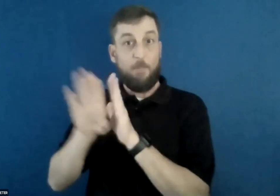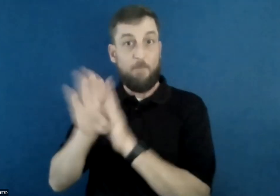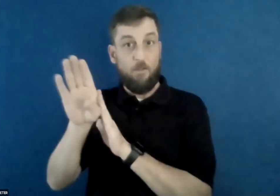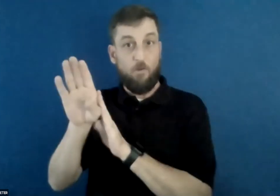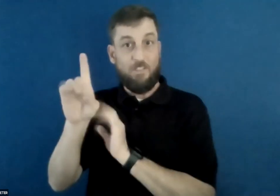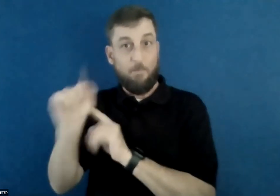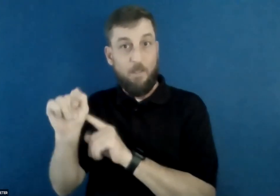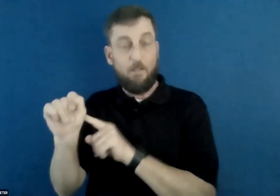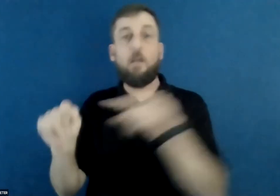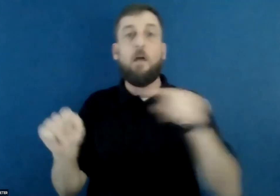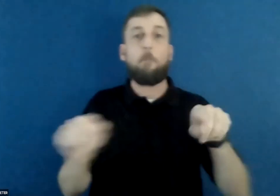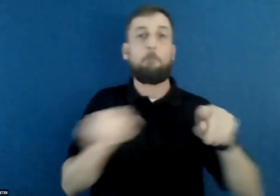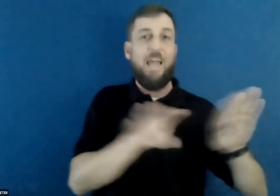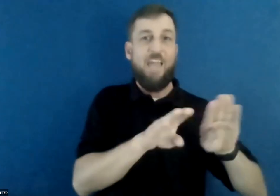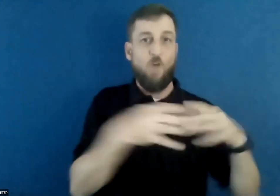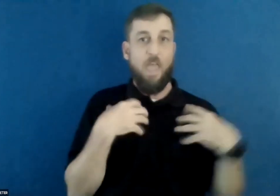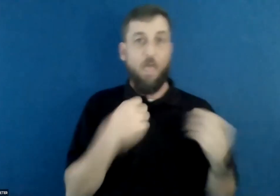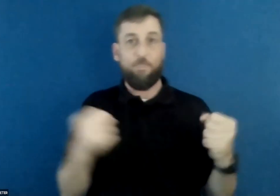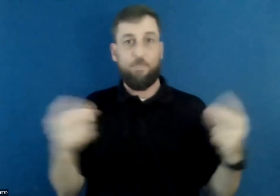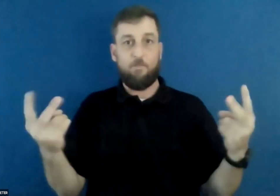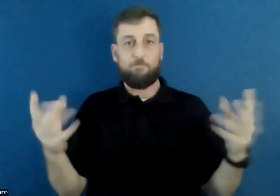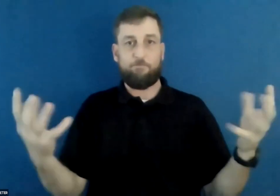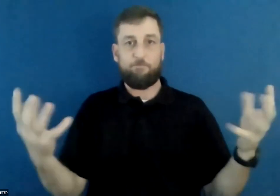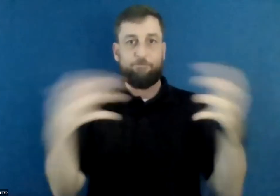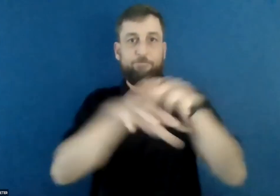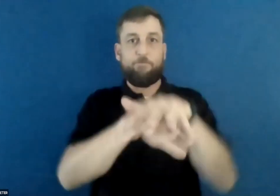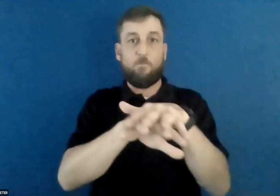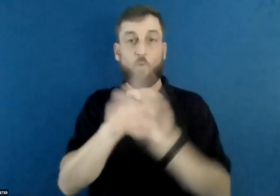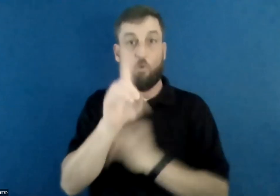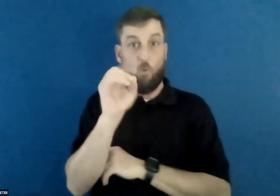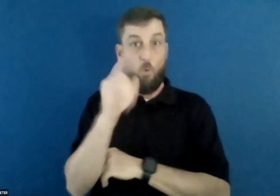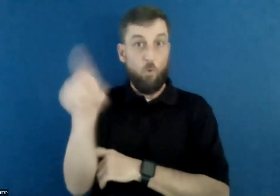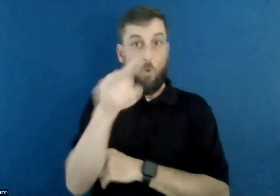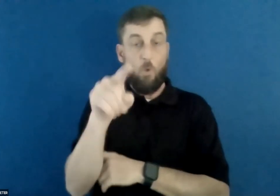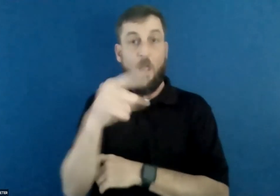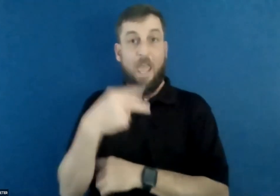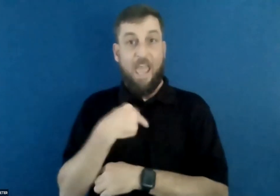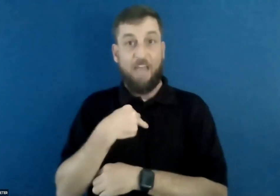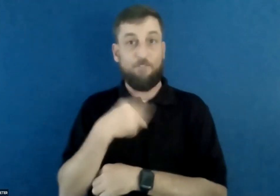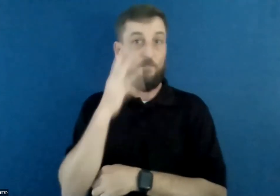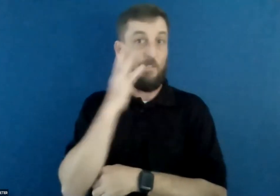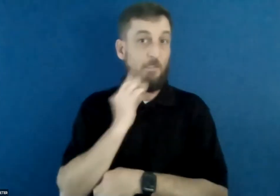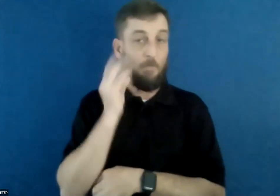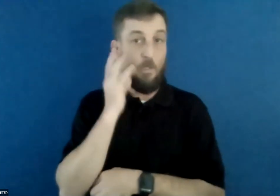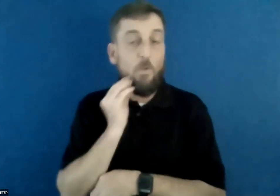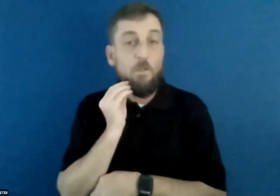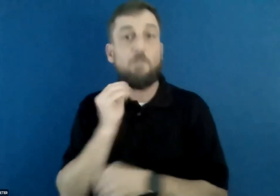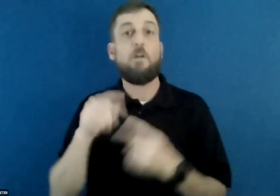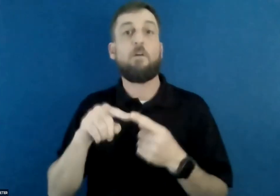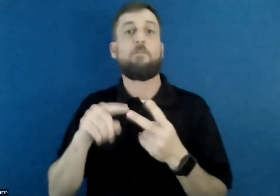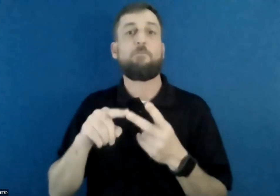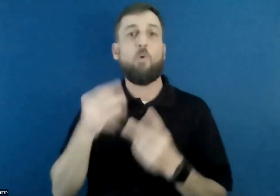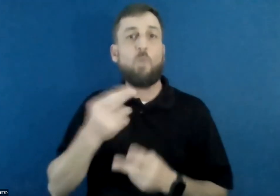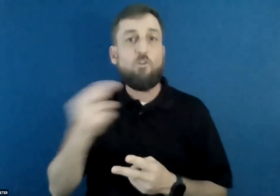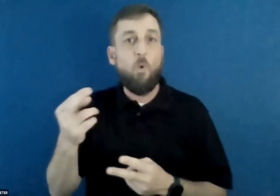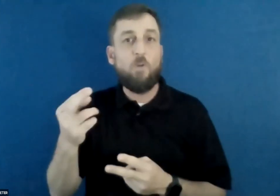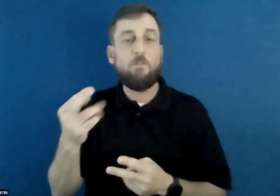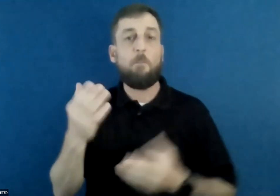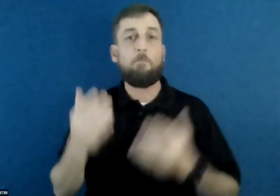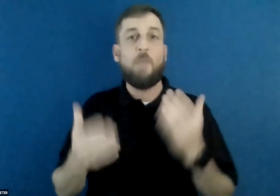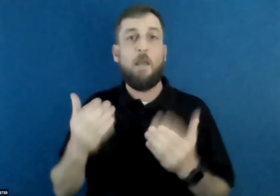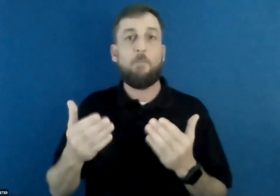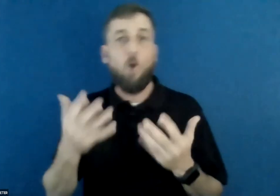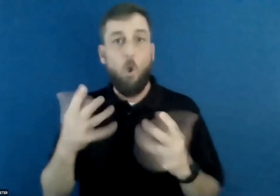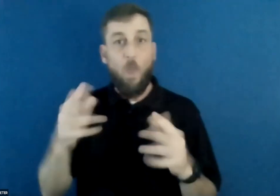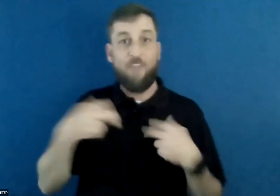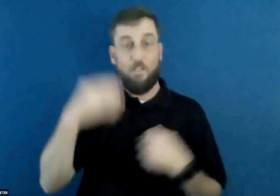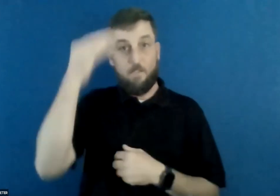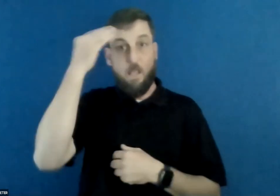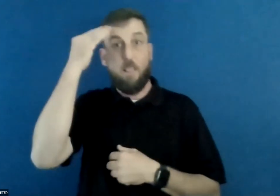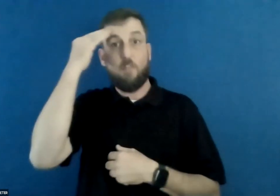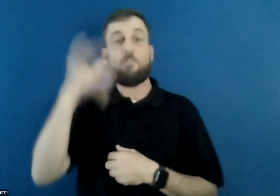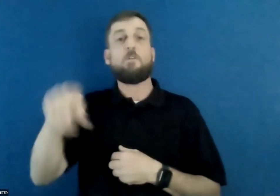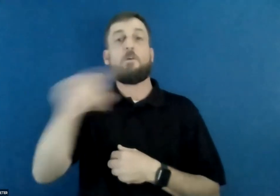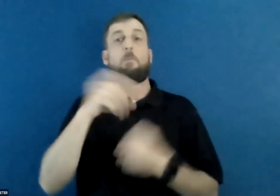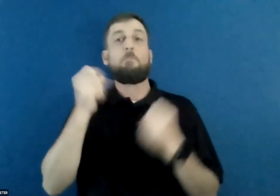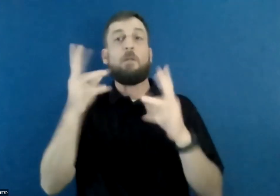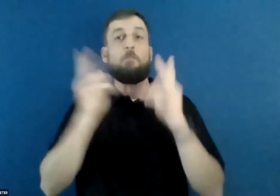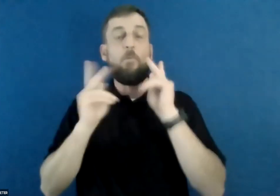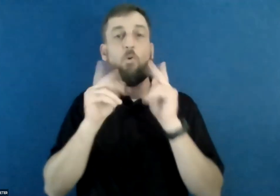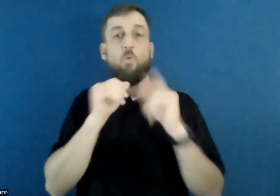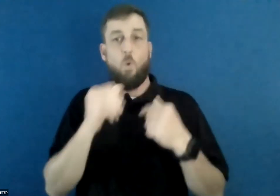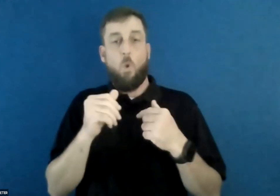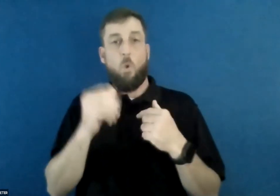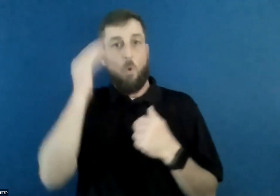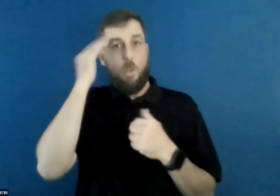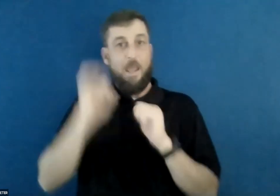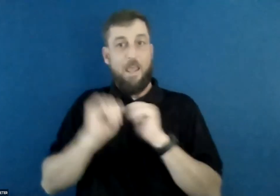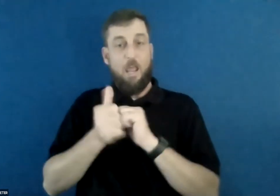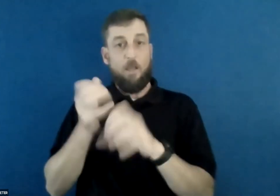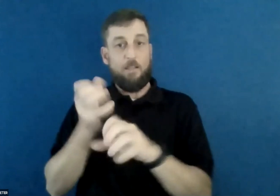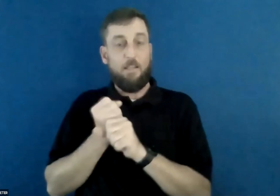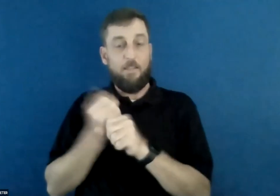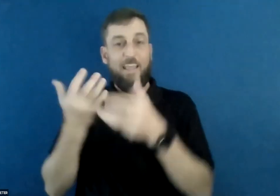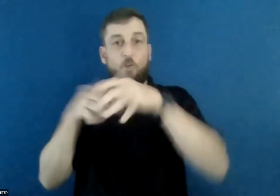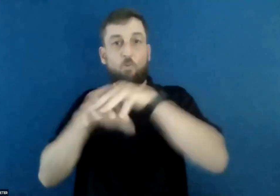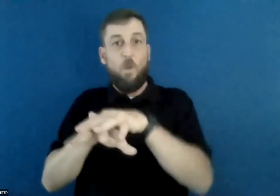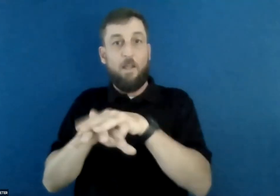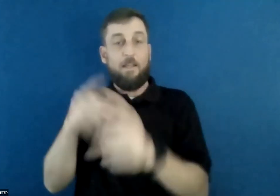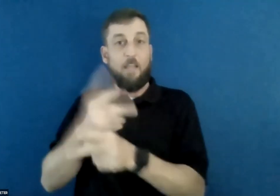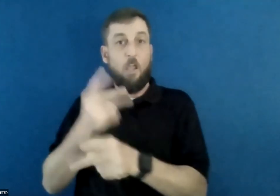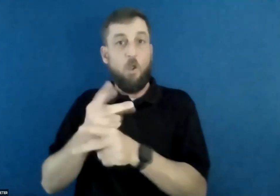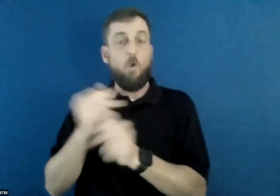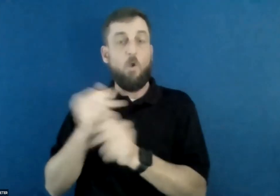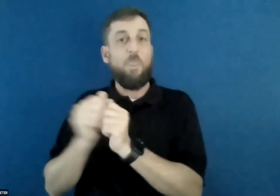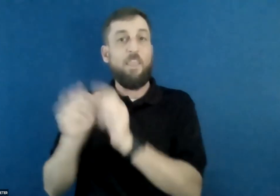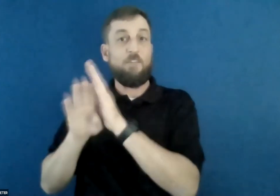So, do you guys have the expertise and, and I guess the resources or maybe some knowledge that many of us in the community don't have on how to get that integrated type of care for people with developmental disabilities and behavioral health needs.